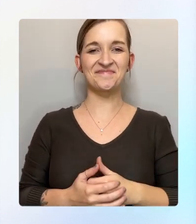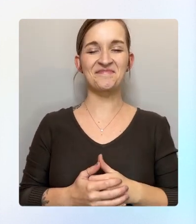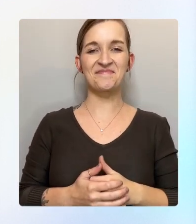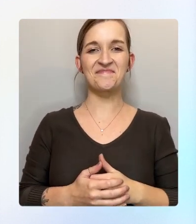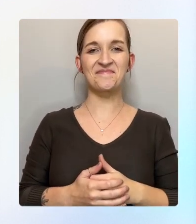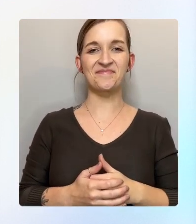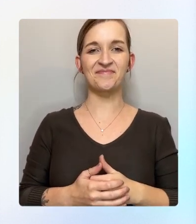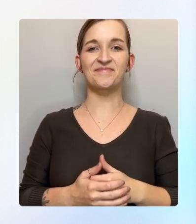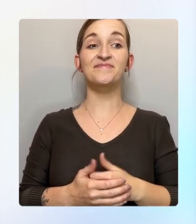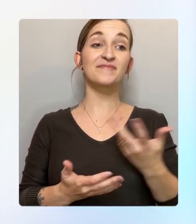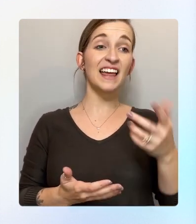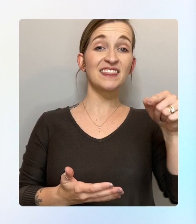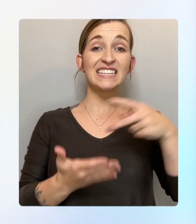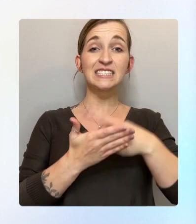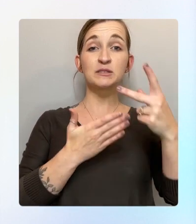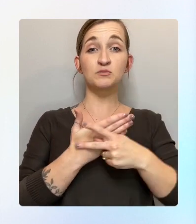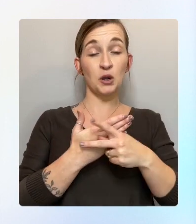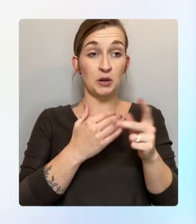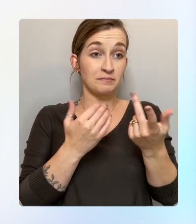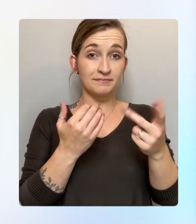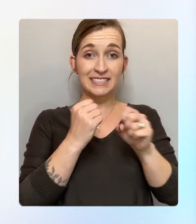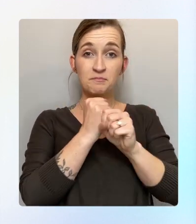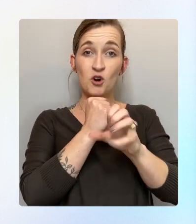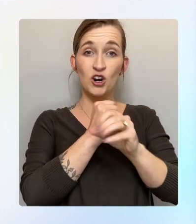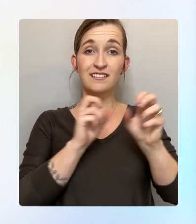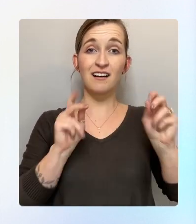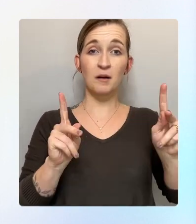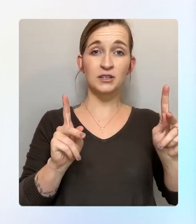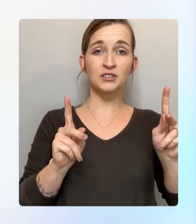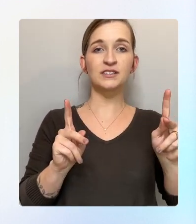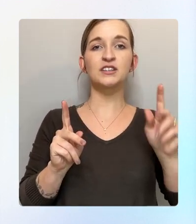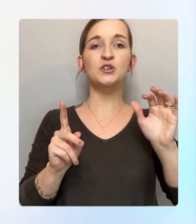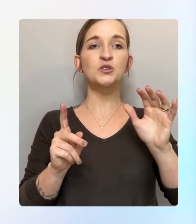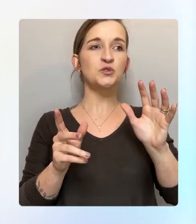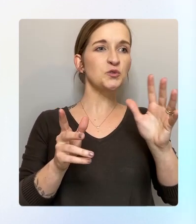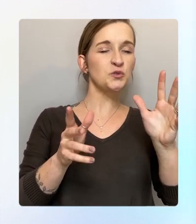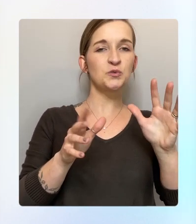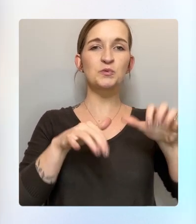as well as promote the ForeVR Games brand on new surfaces like Facebook and Instagram.